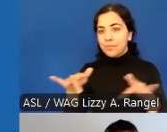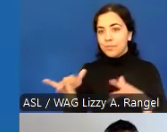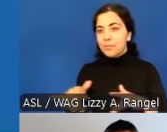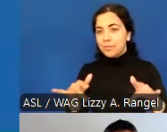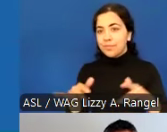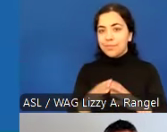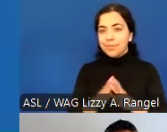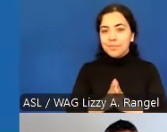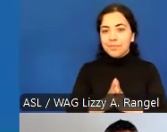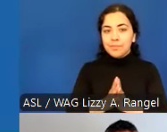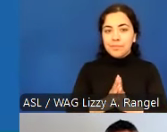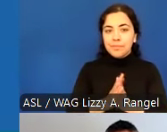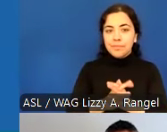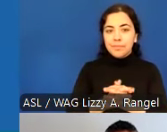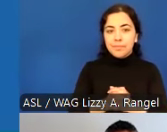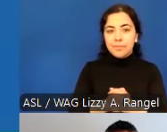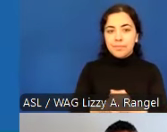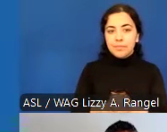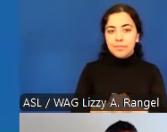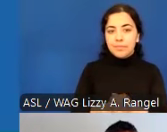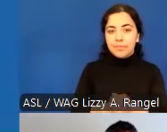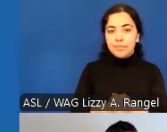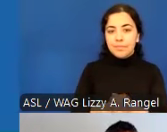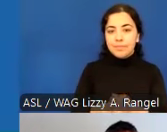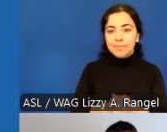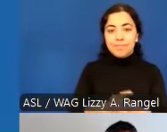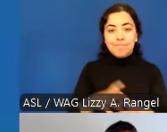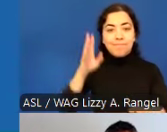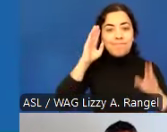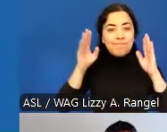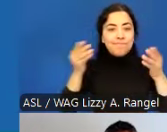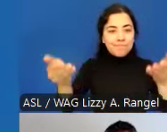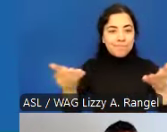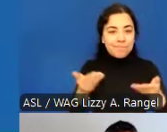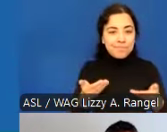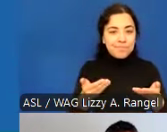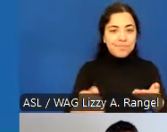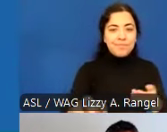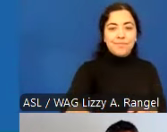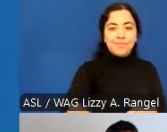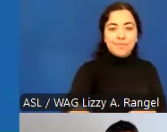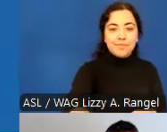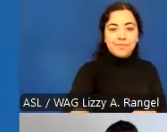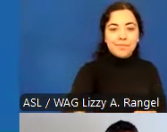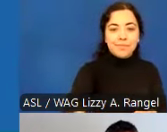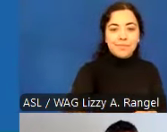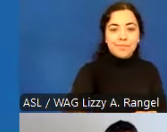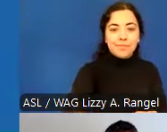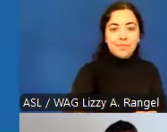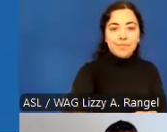Hello, and welcome, everyone. My name is Malcolm Meistrell and